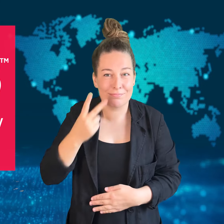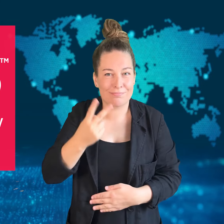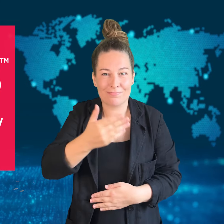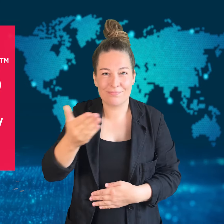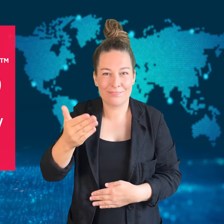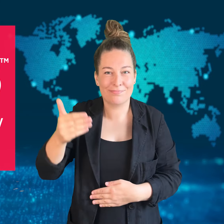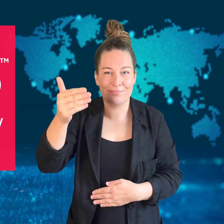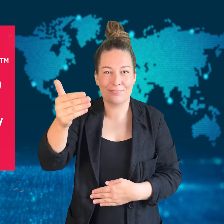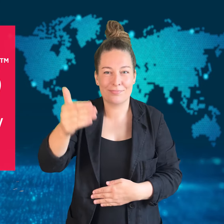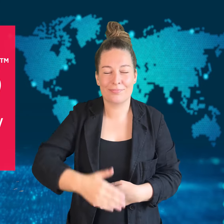See you next time!